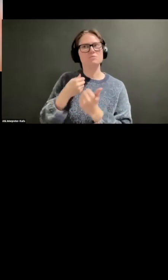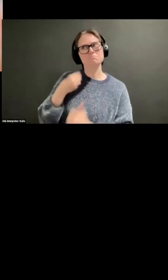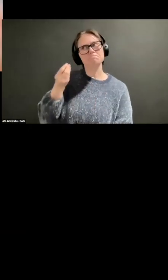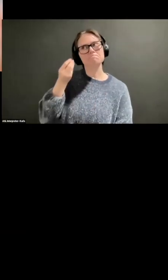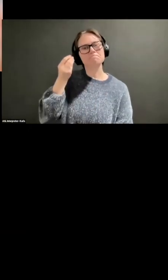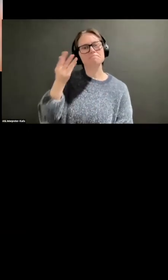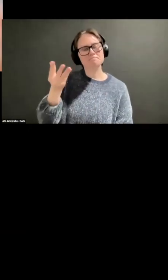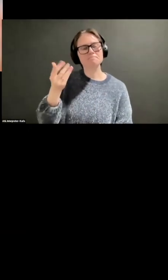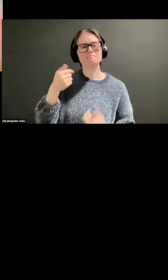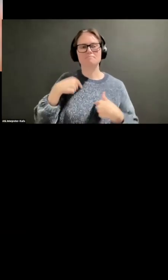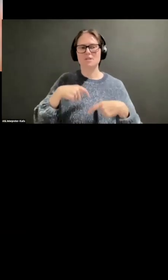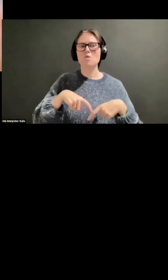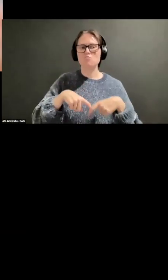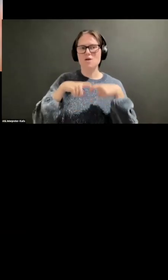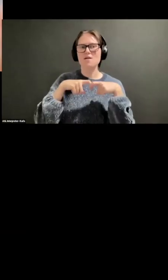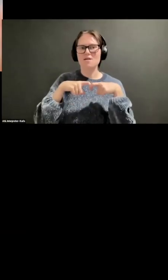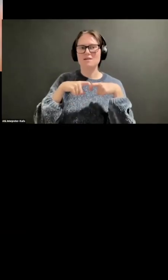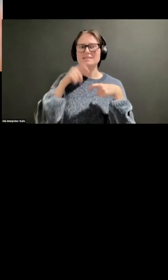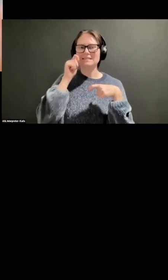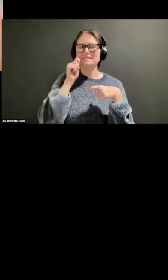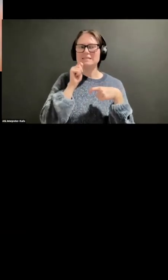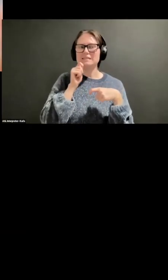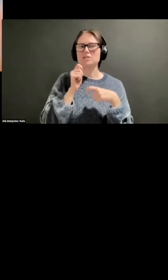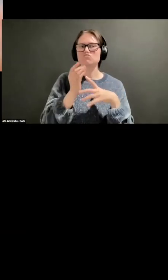to take a break from teenagers and that I would